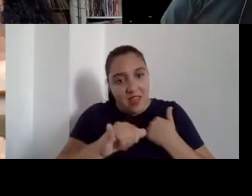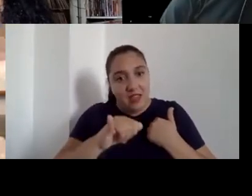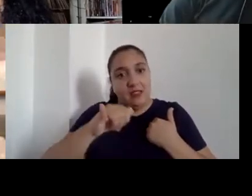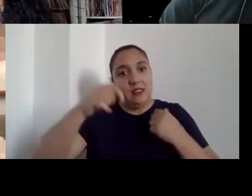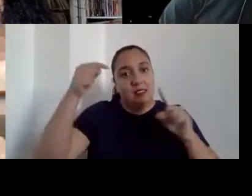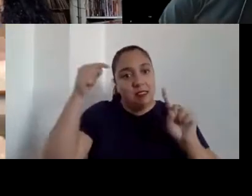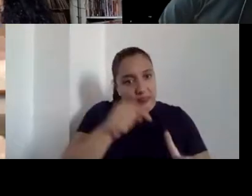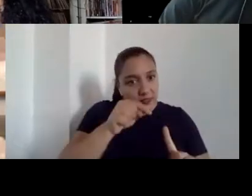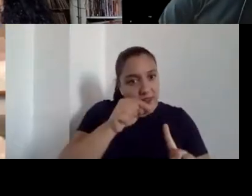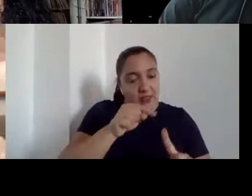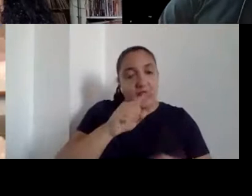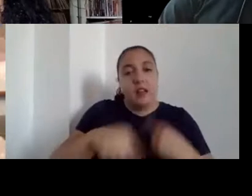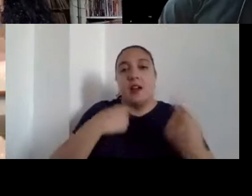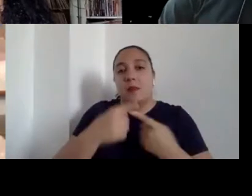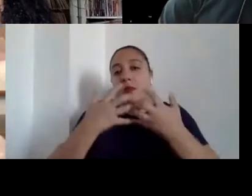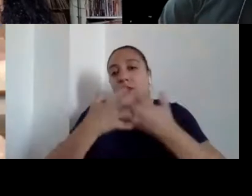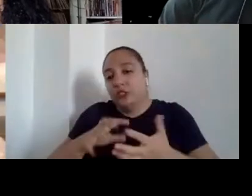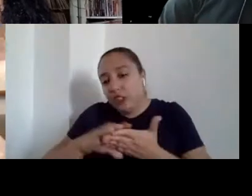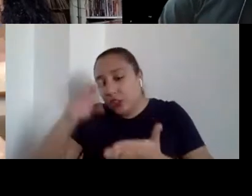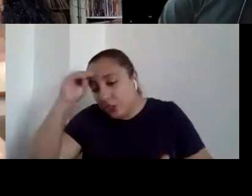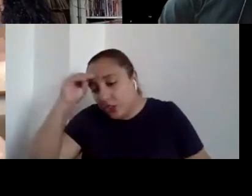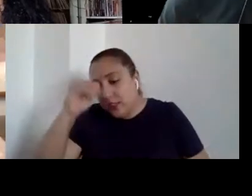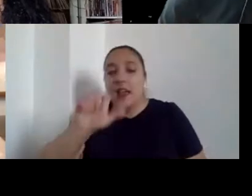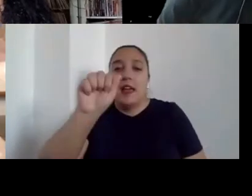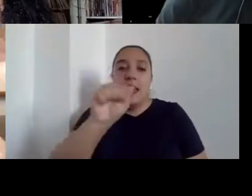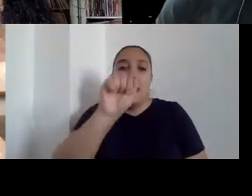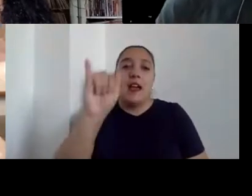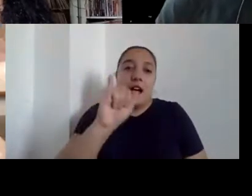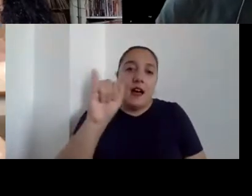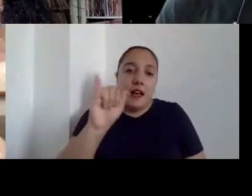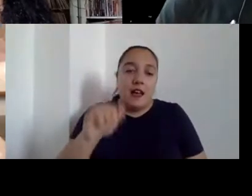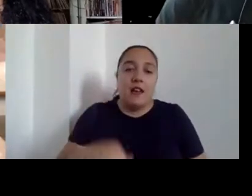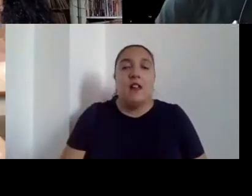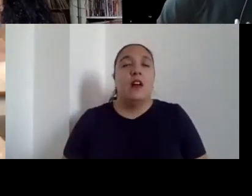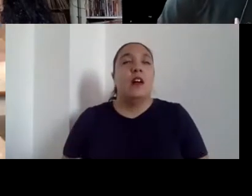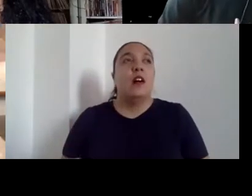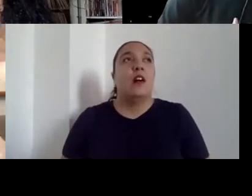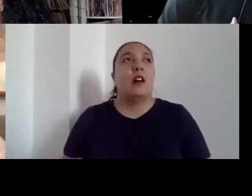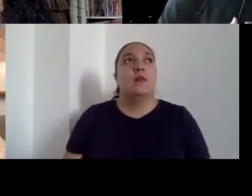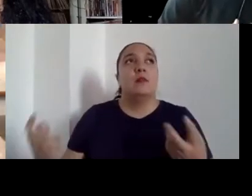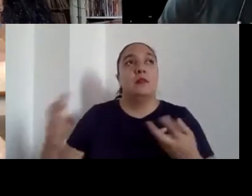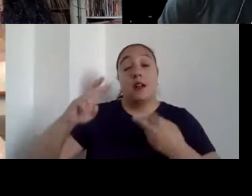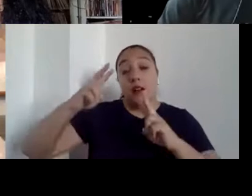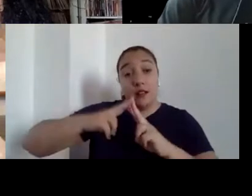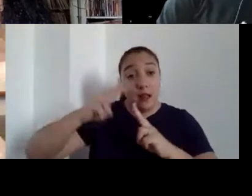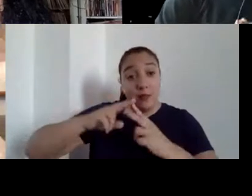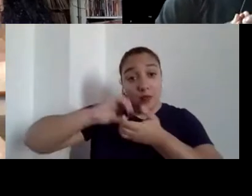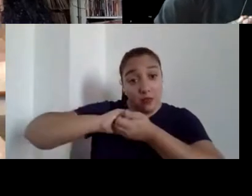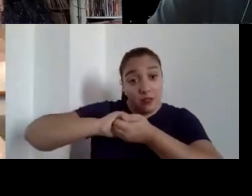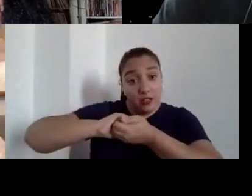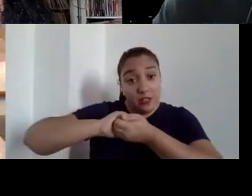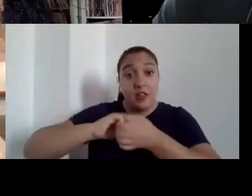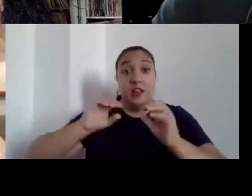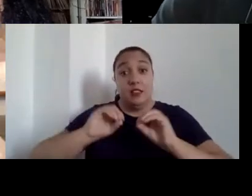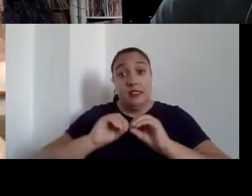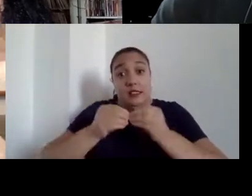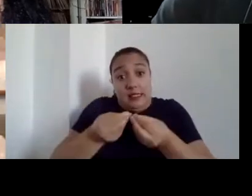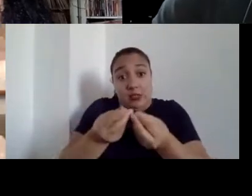artificial intelligence, collaborations and redistribution of resources and creation of